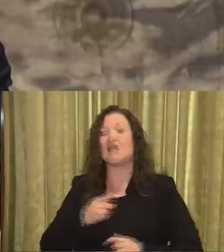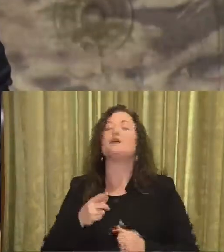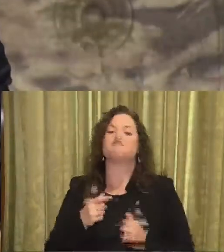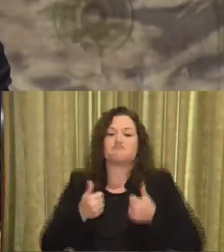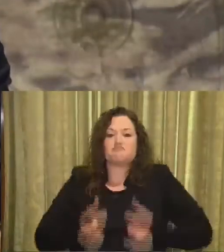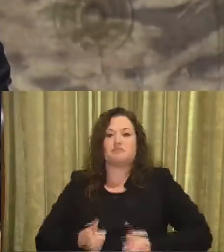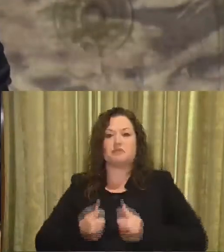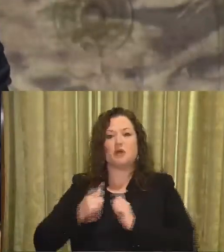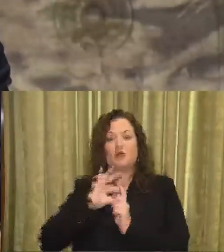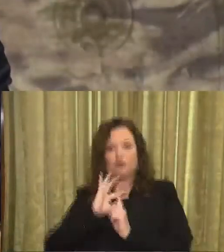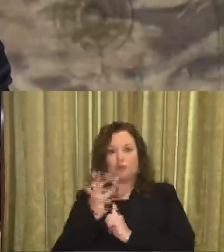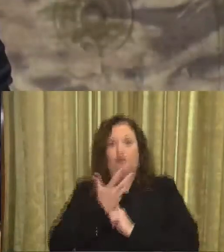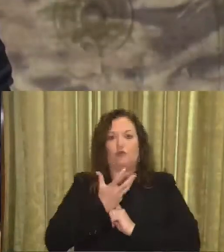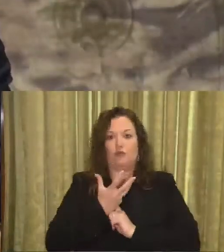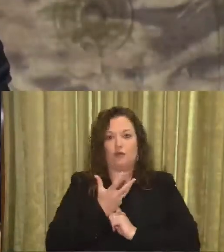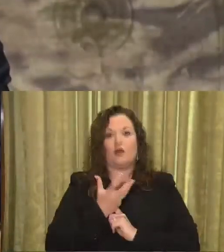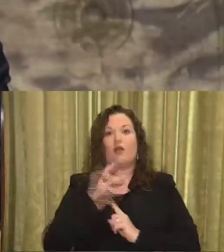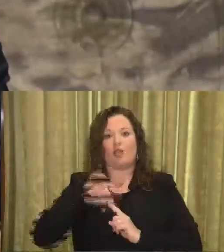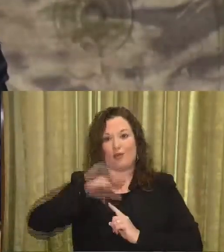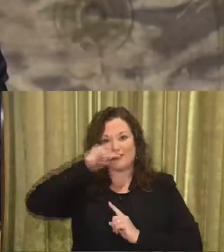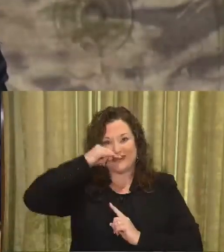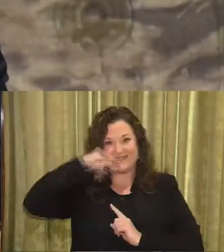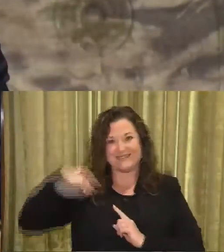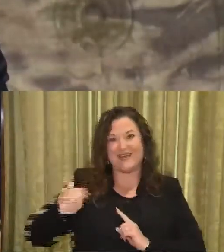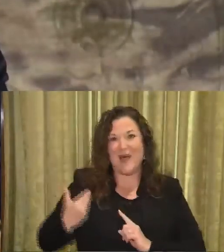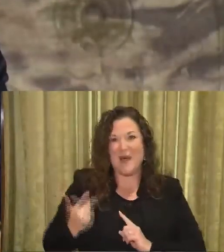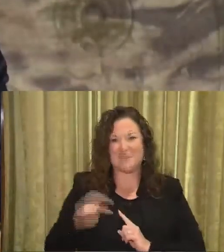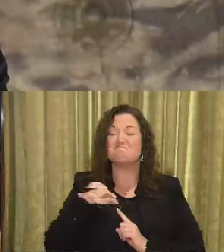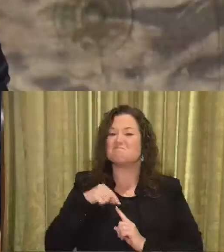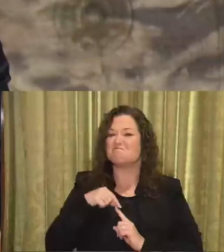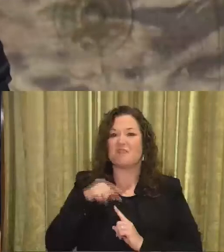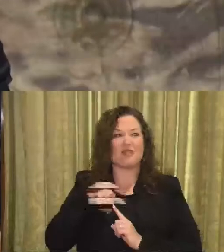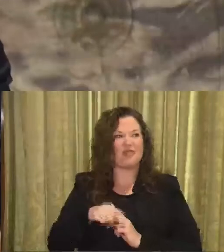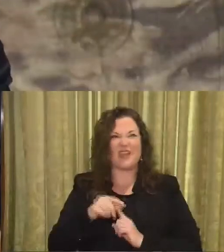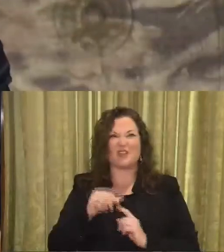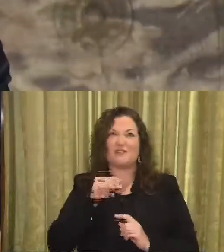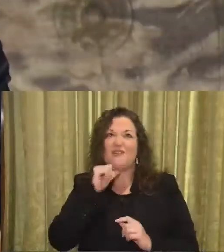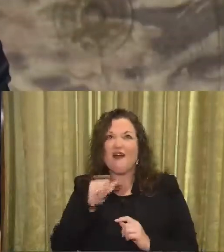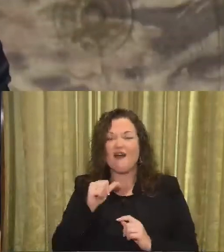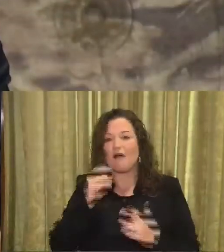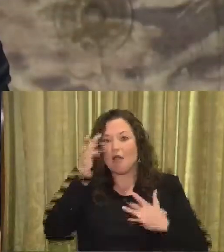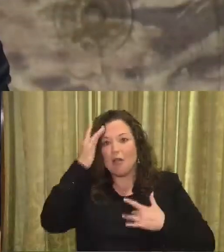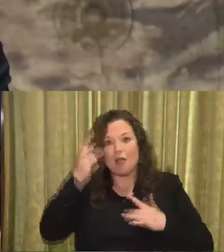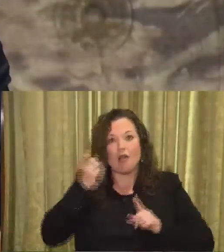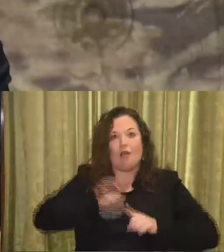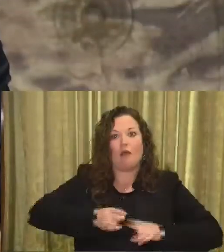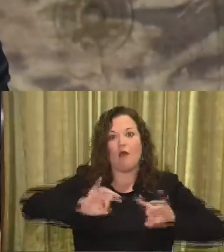at all with the younger children. Because they are not as symptomatic, it doesn't impact them as well.